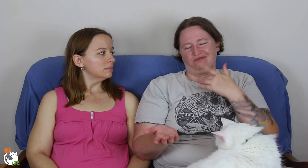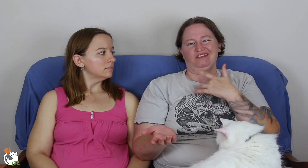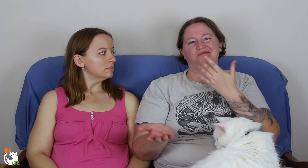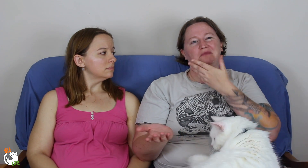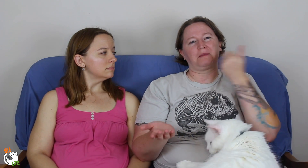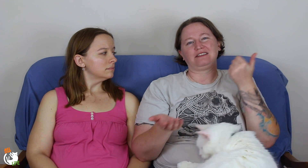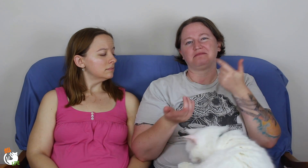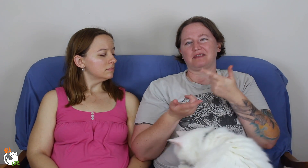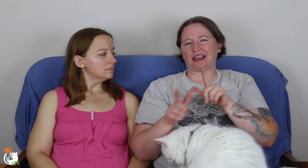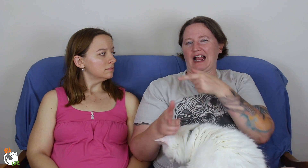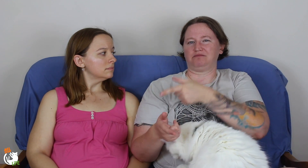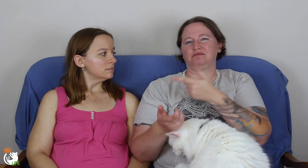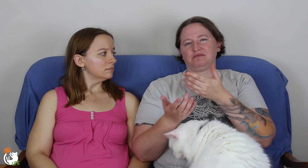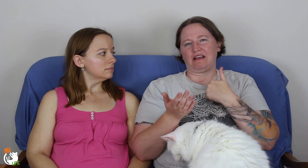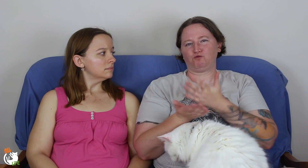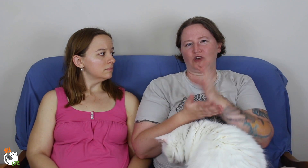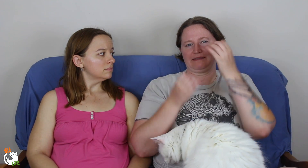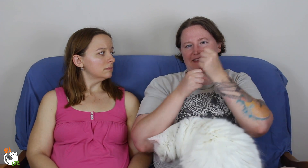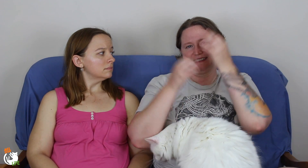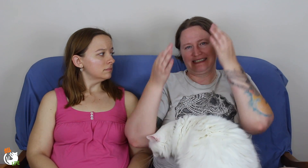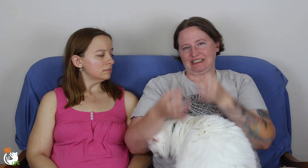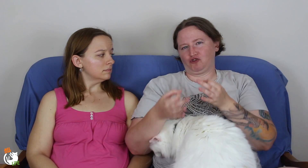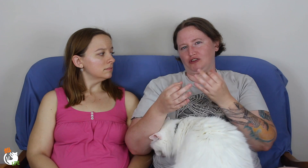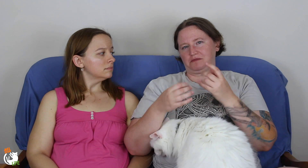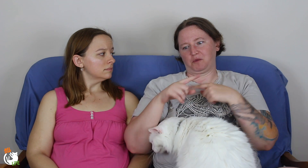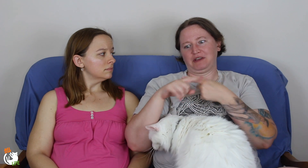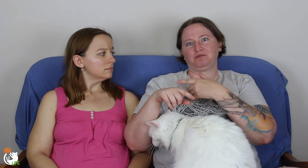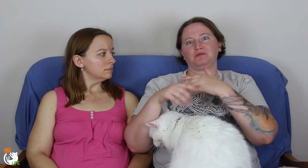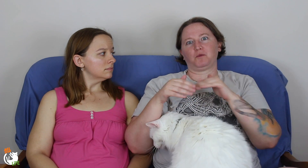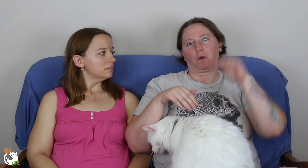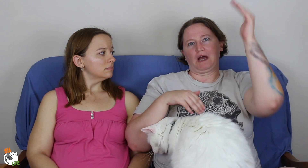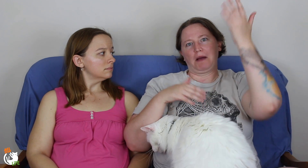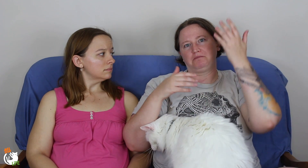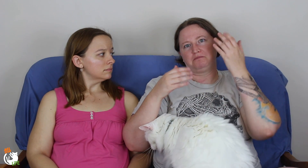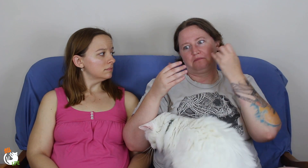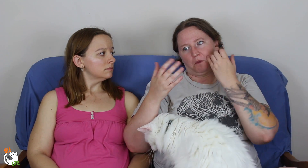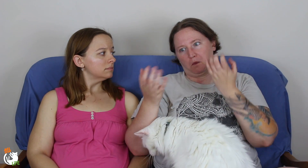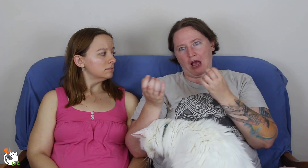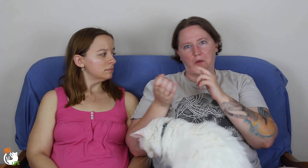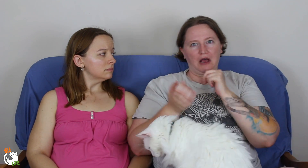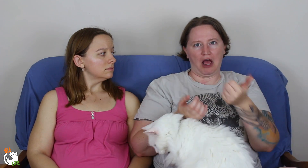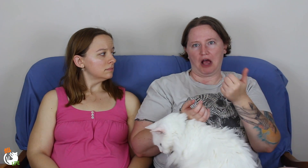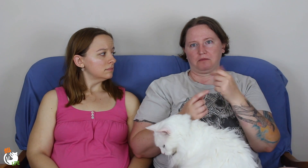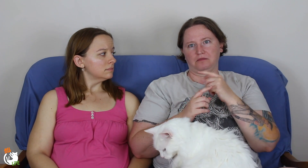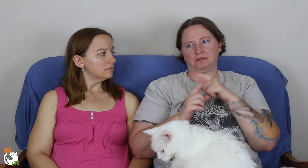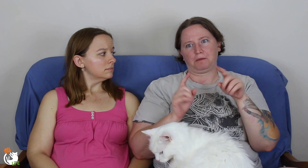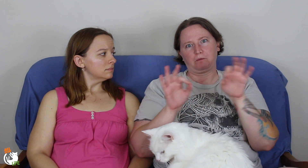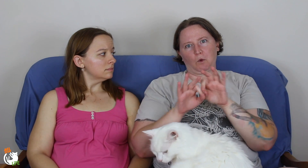So I guess we just felt it was better to let them have their own right to make their decision when they grow up, if they want to do it or not.